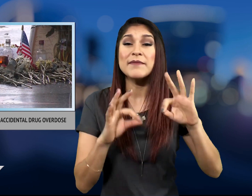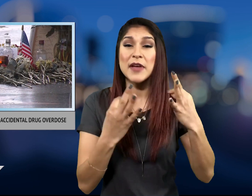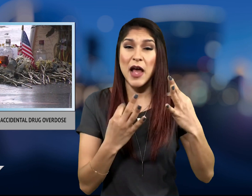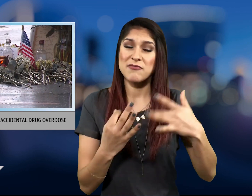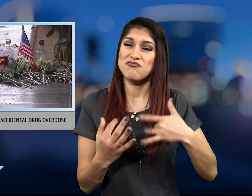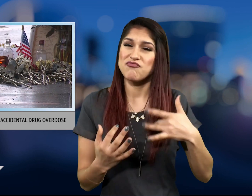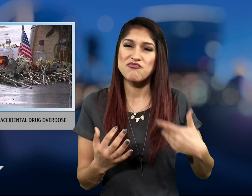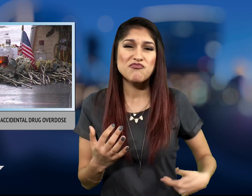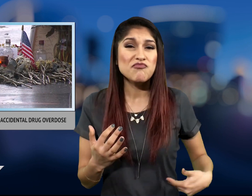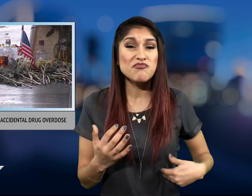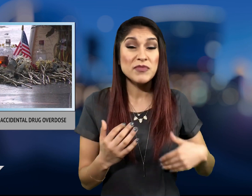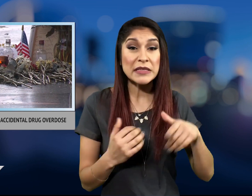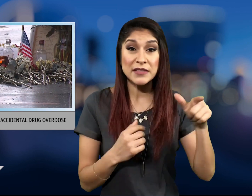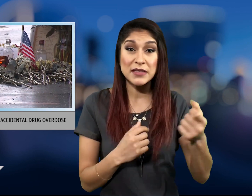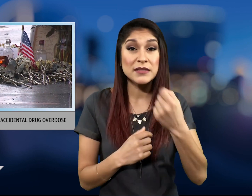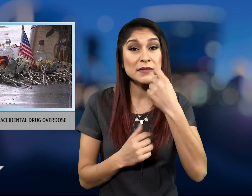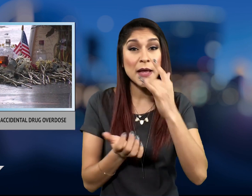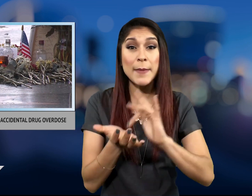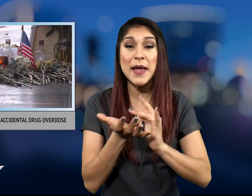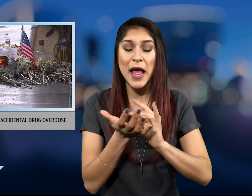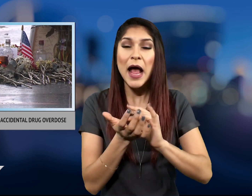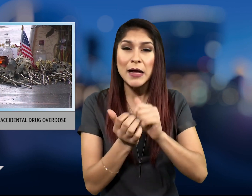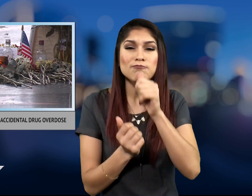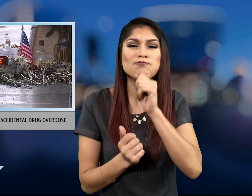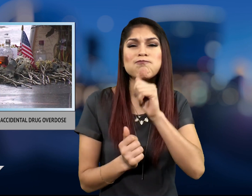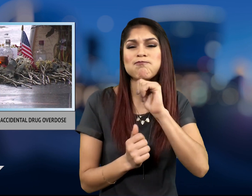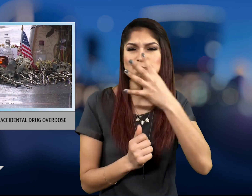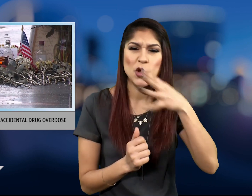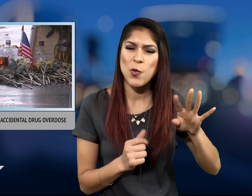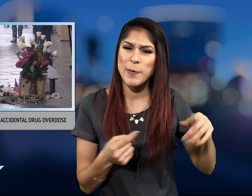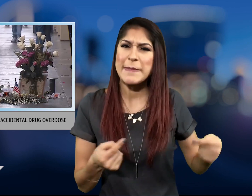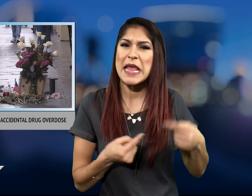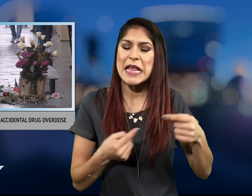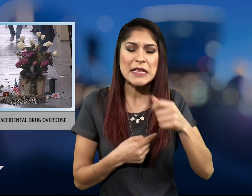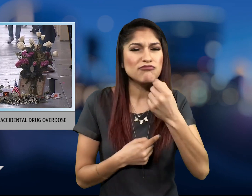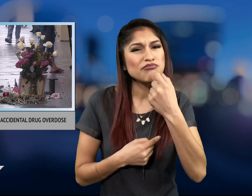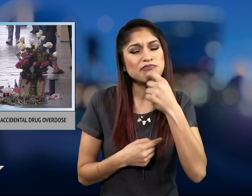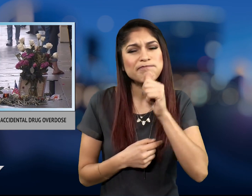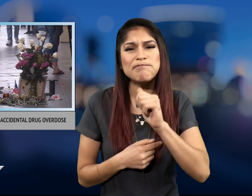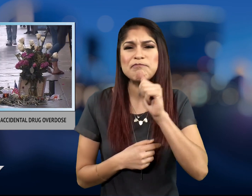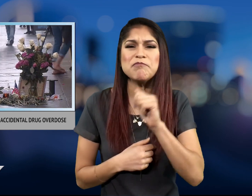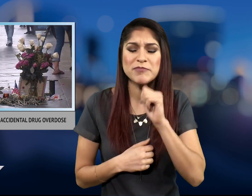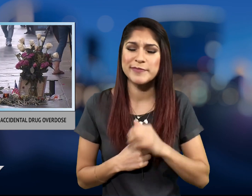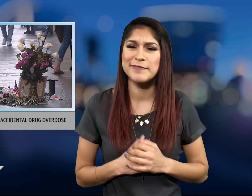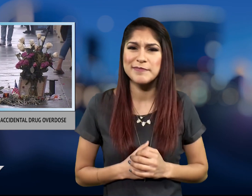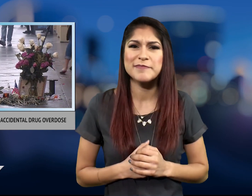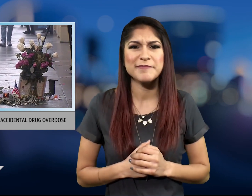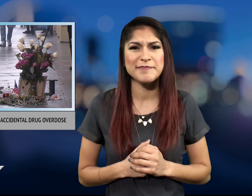Petty's family believes he overused the medication to deal with the unbearable pain.